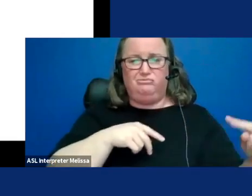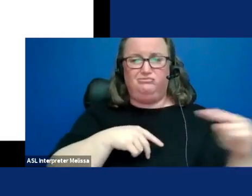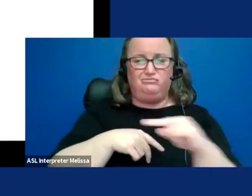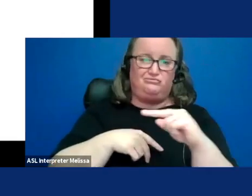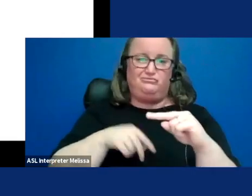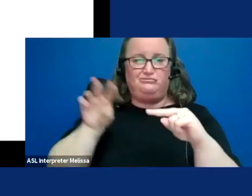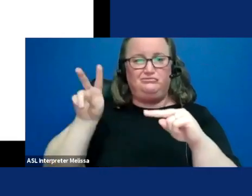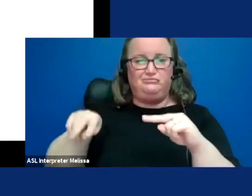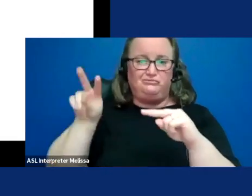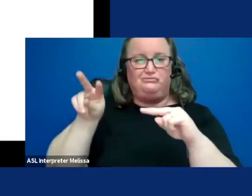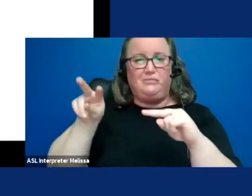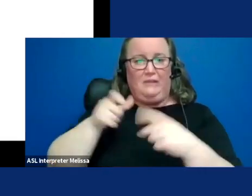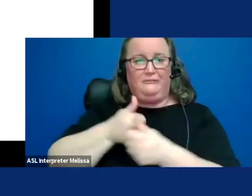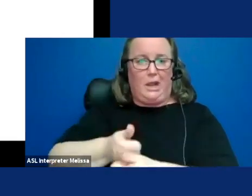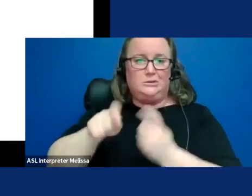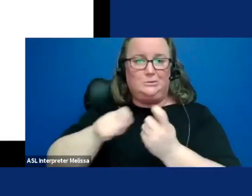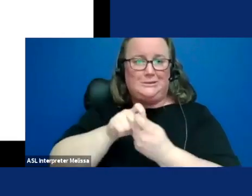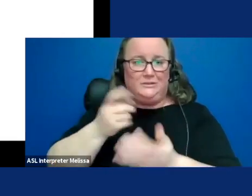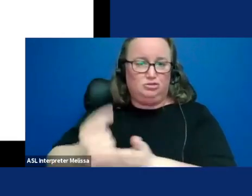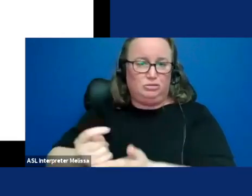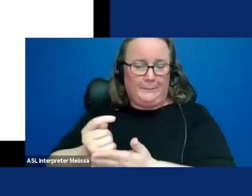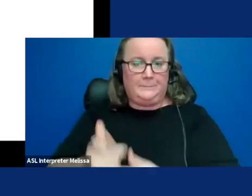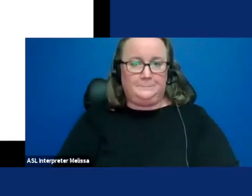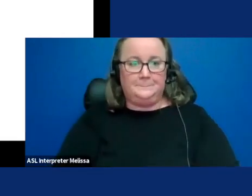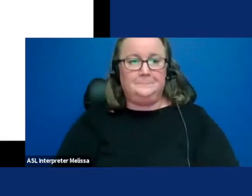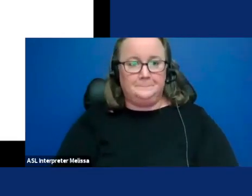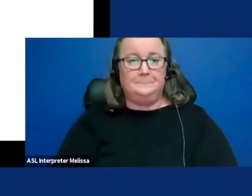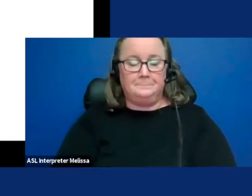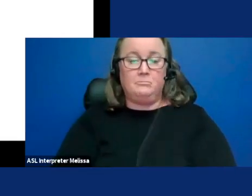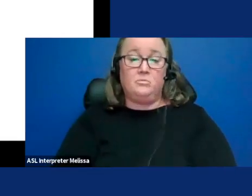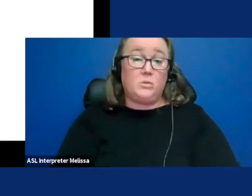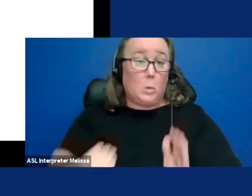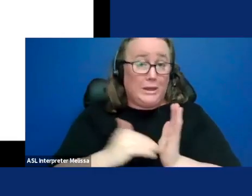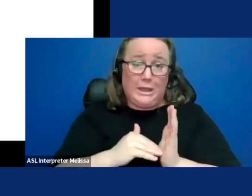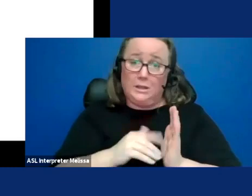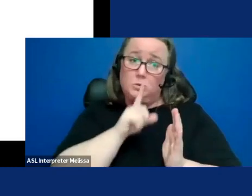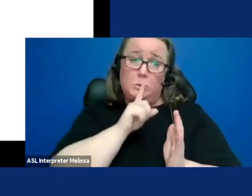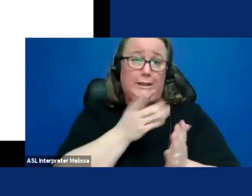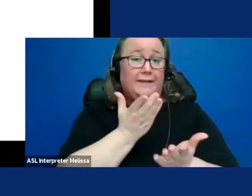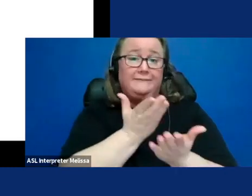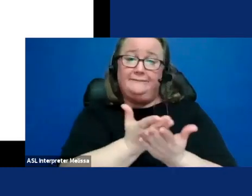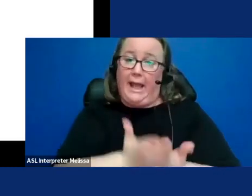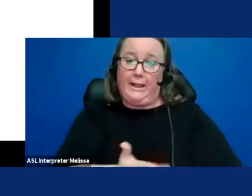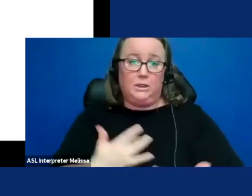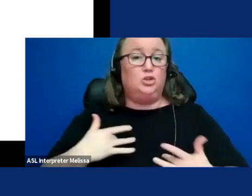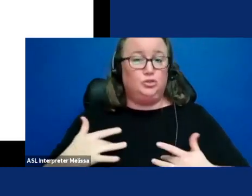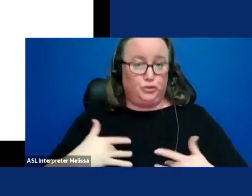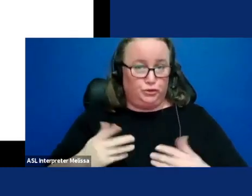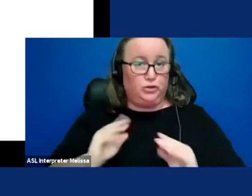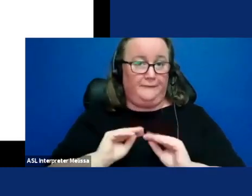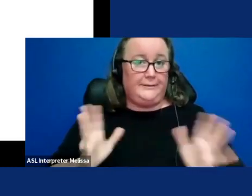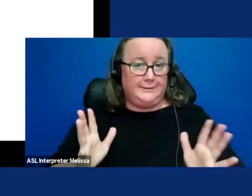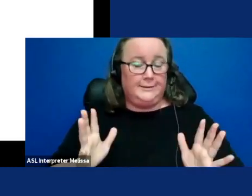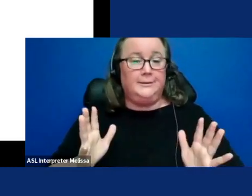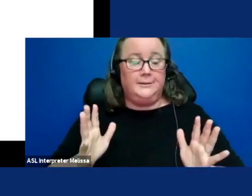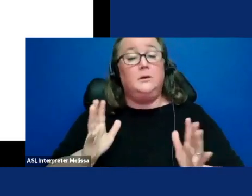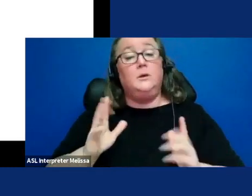requiring them to follow a certain type of treatment. So all of these are very valid concerns. And when you're talking to your clients with